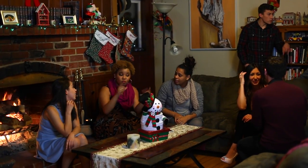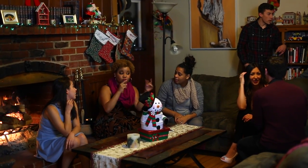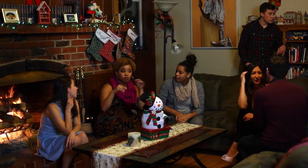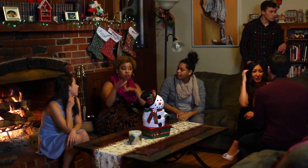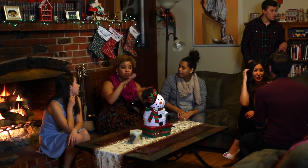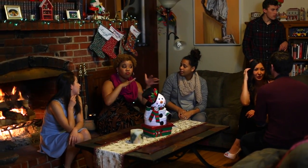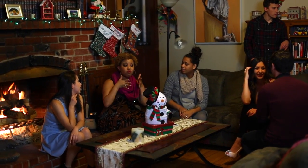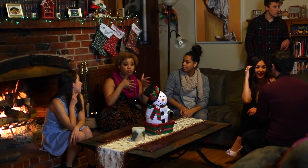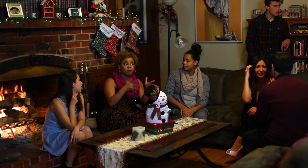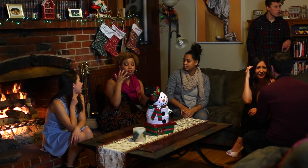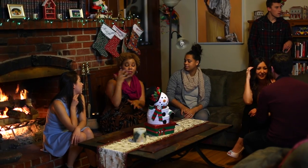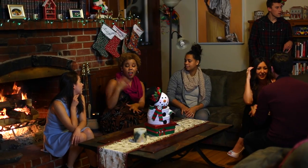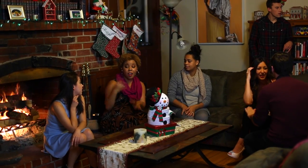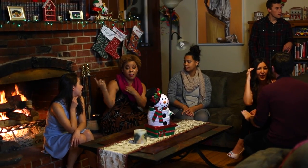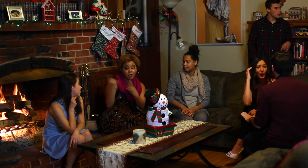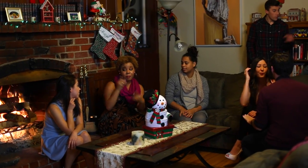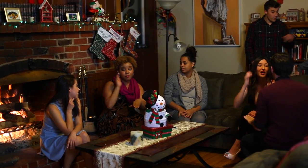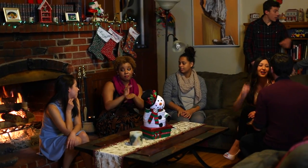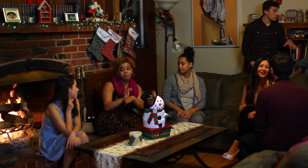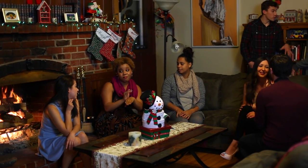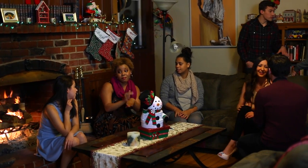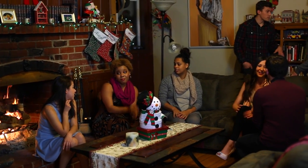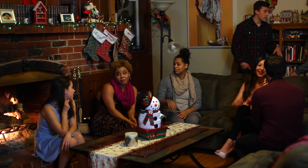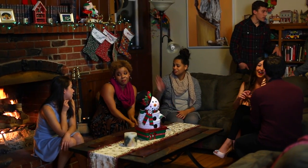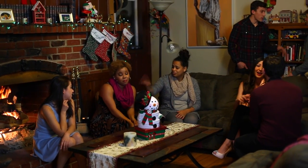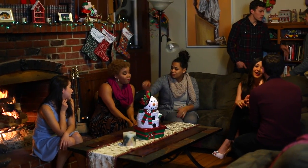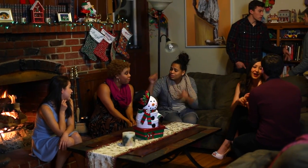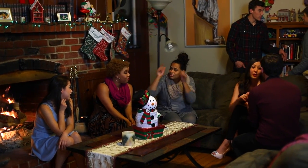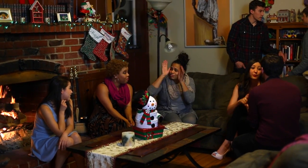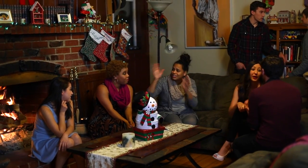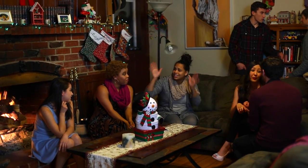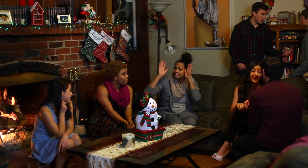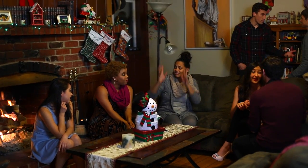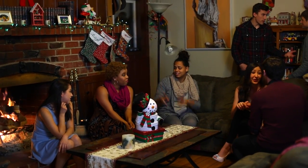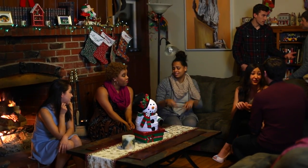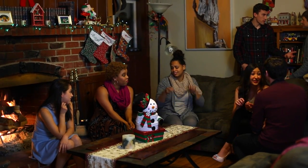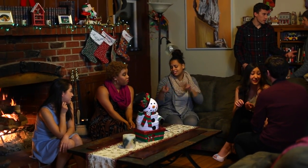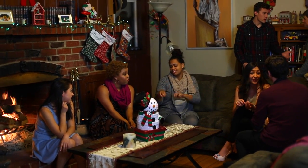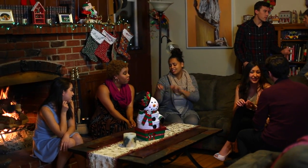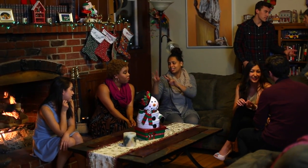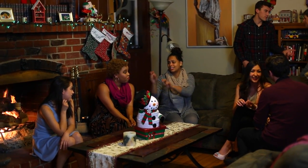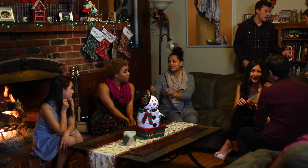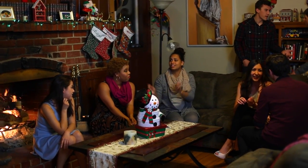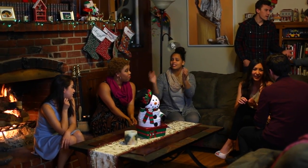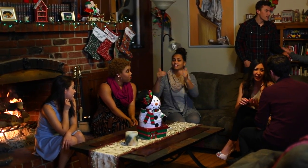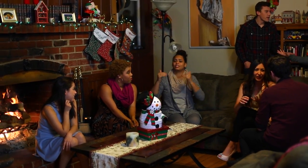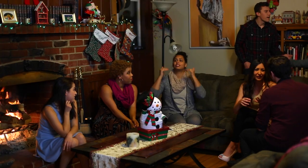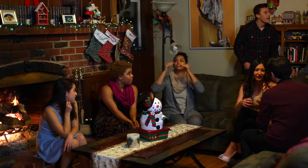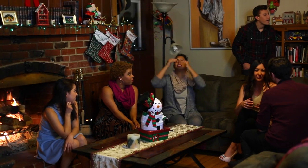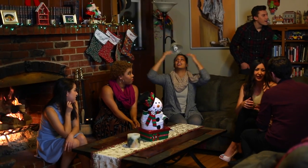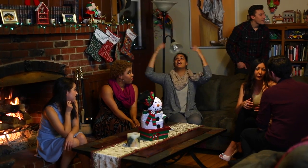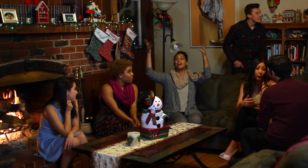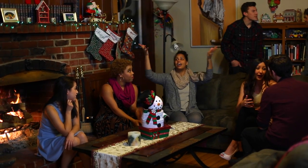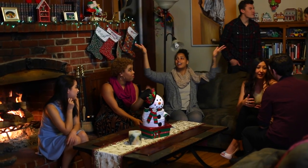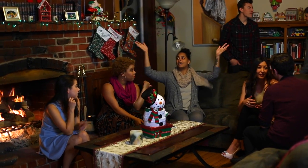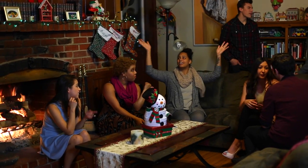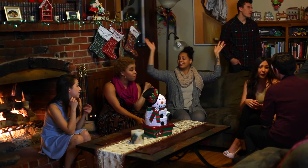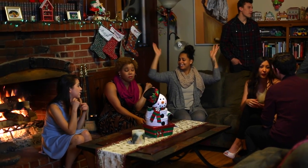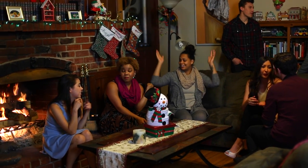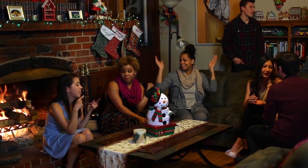Word on the street Santa's coming tonight. Reindeers flying through the sky so high. I should be making a list, I know.